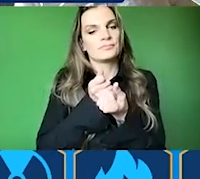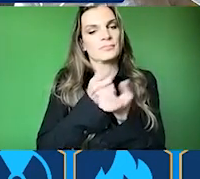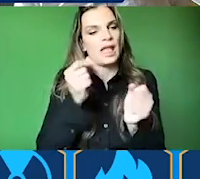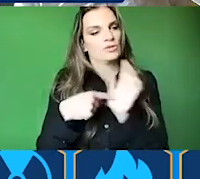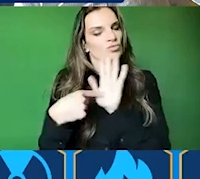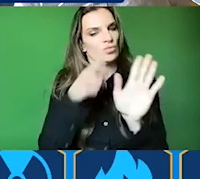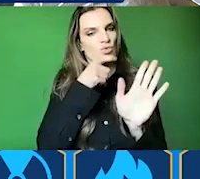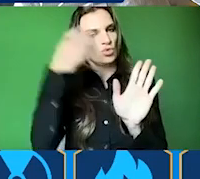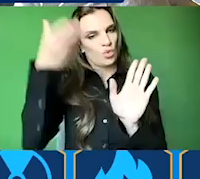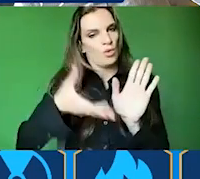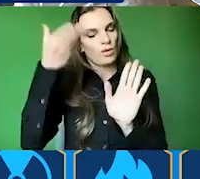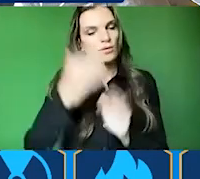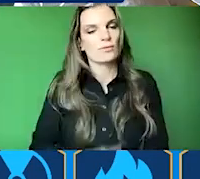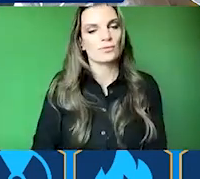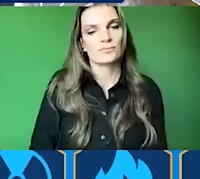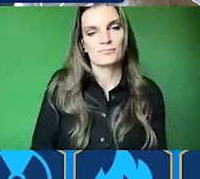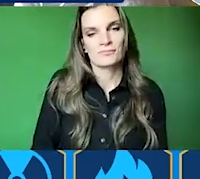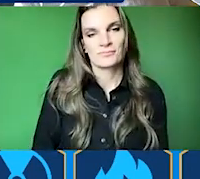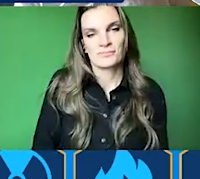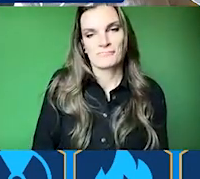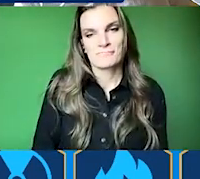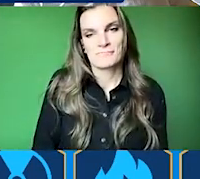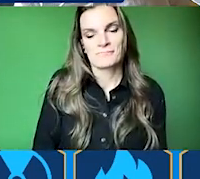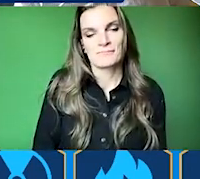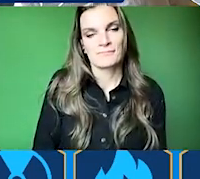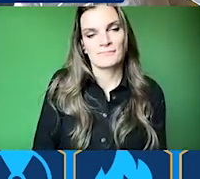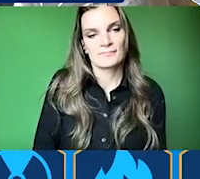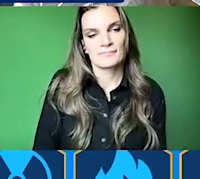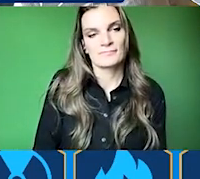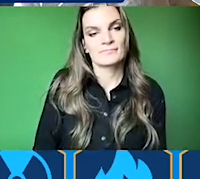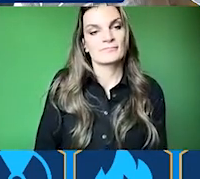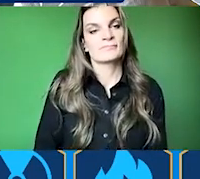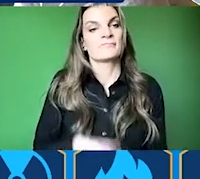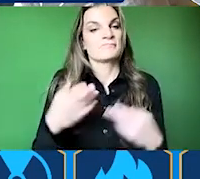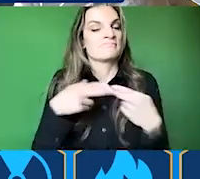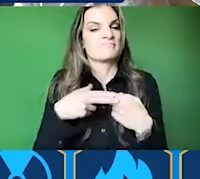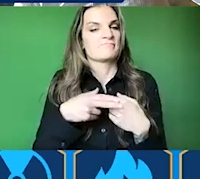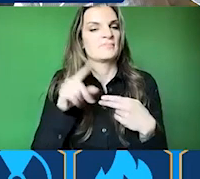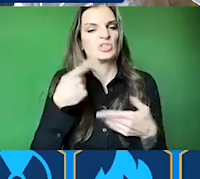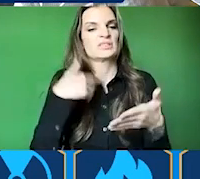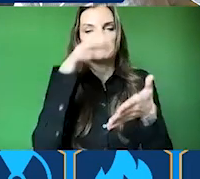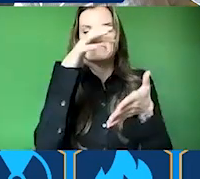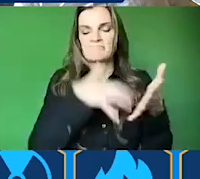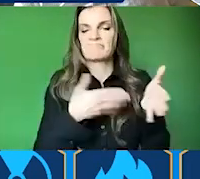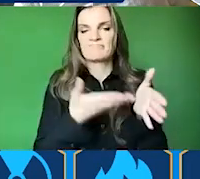seen as. So the next couple slides I just have listed out recommendations that are sort of